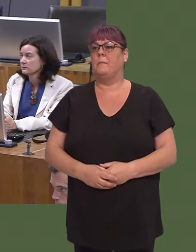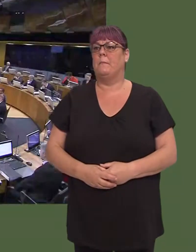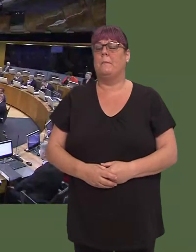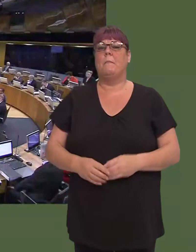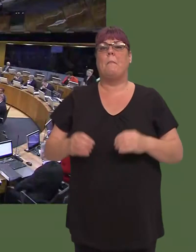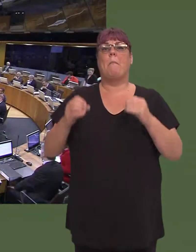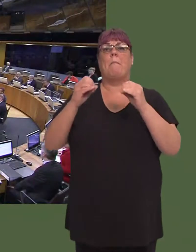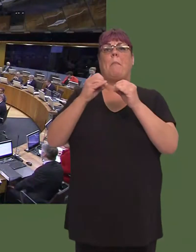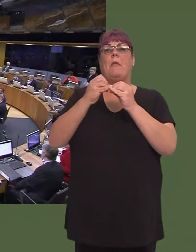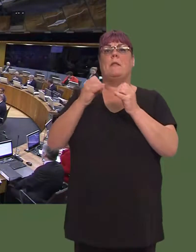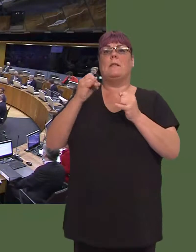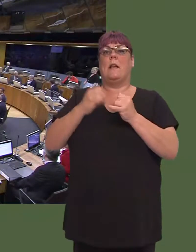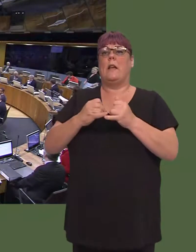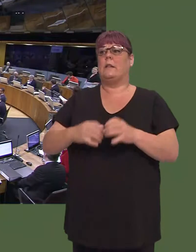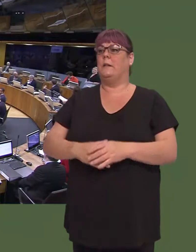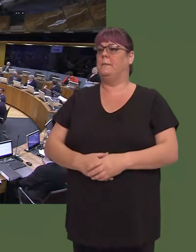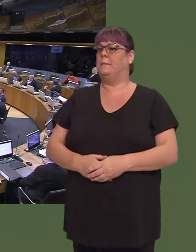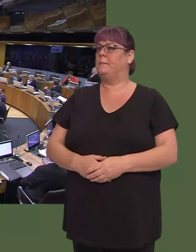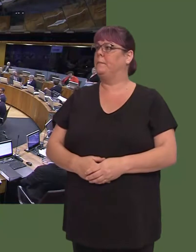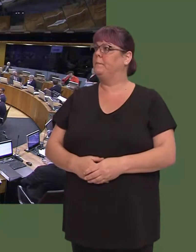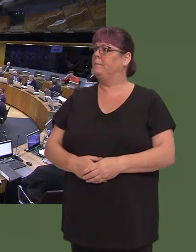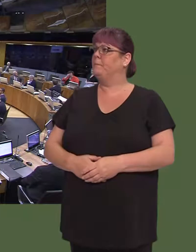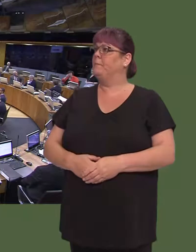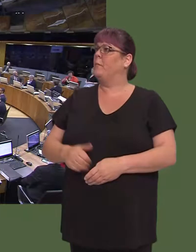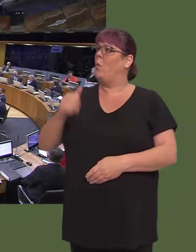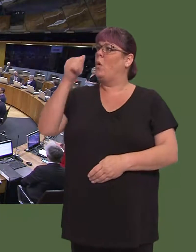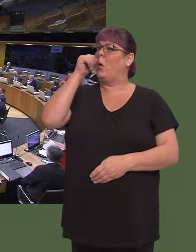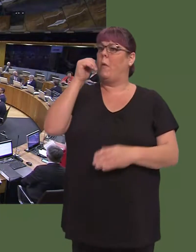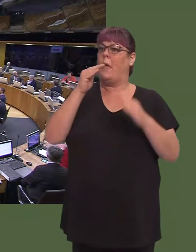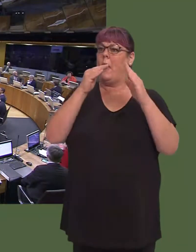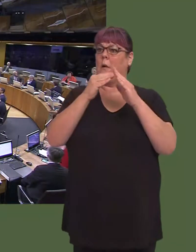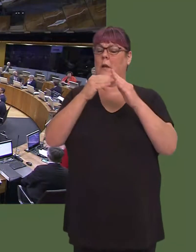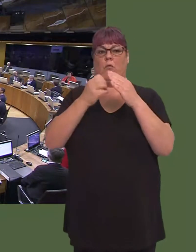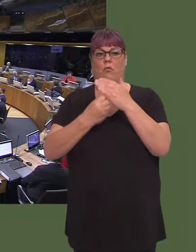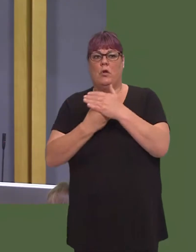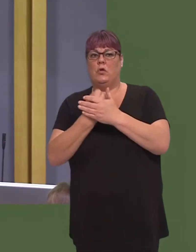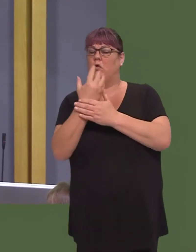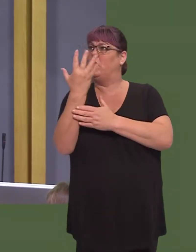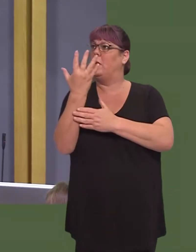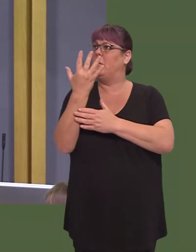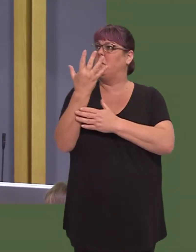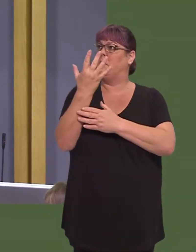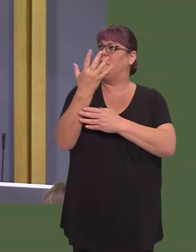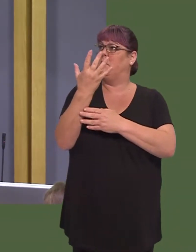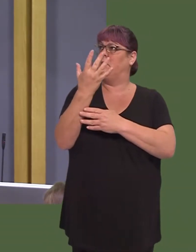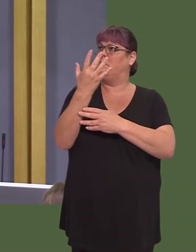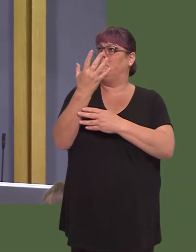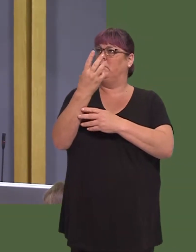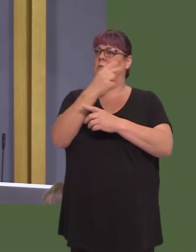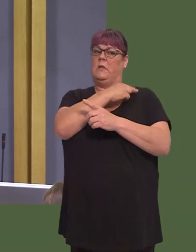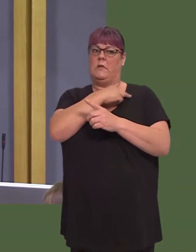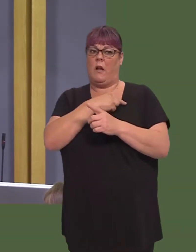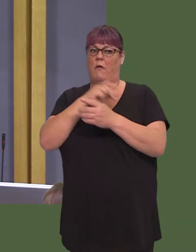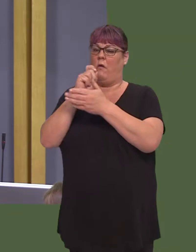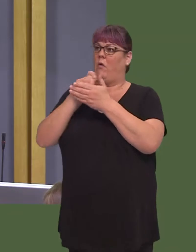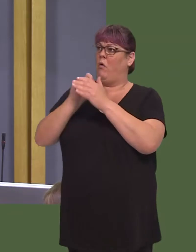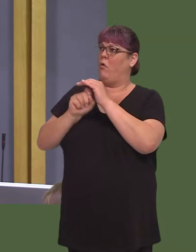universities. Rather than focusing on the money, which is welcome, how are you going